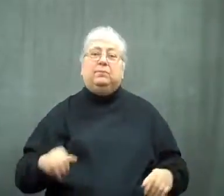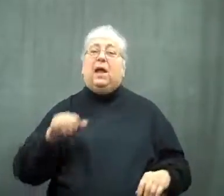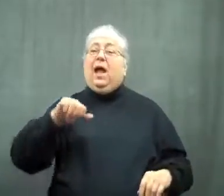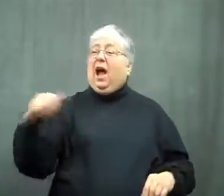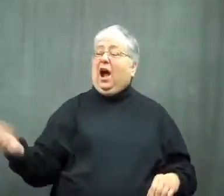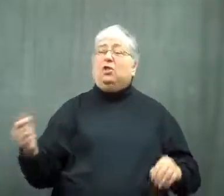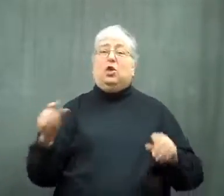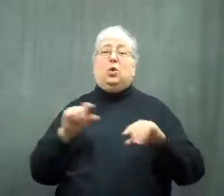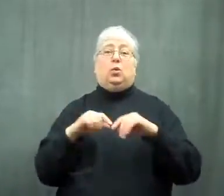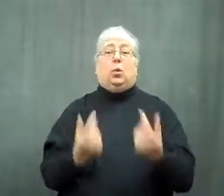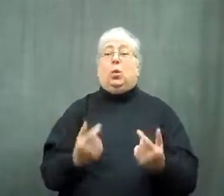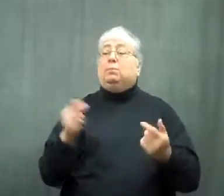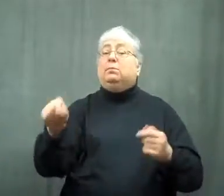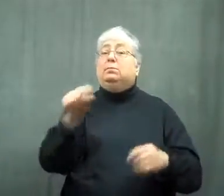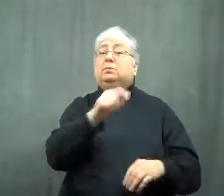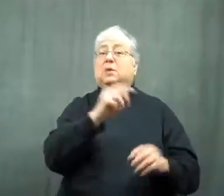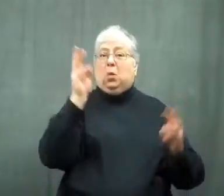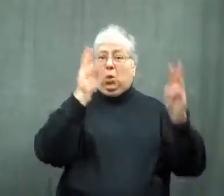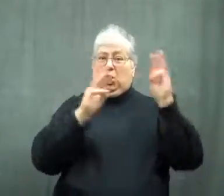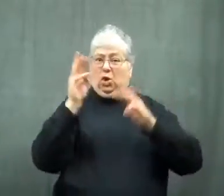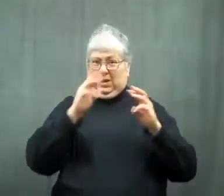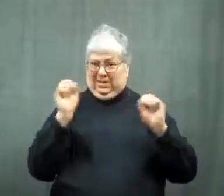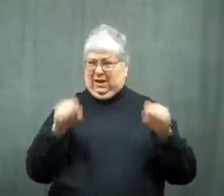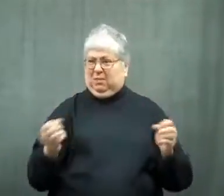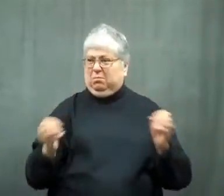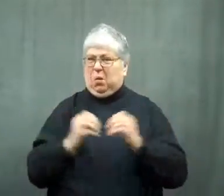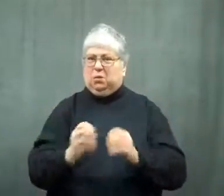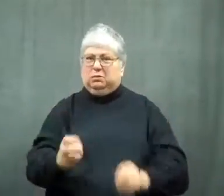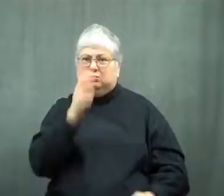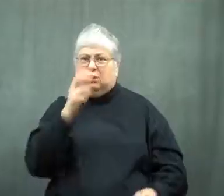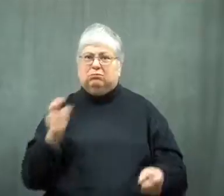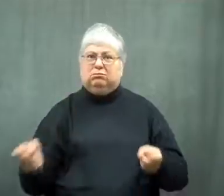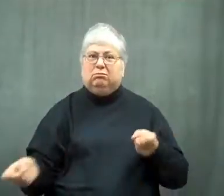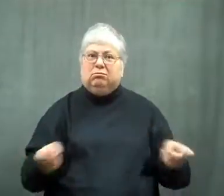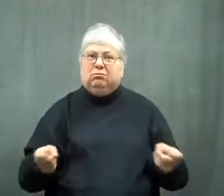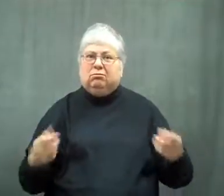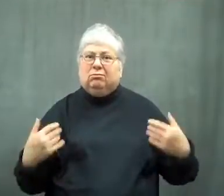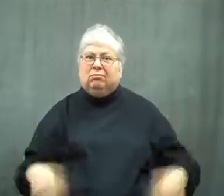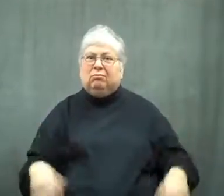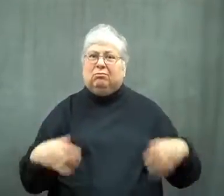Other groups worry that it could result in more restrictions on employees.